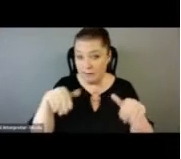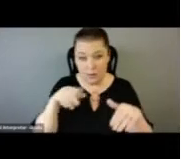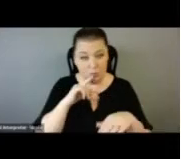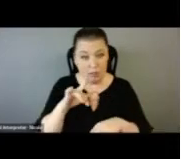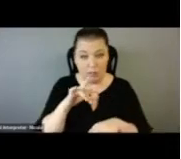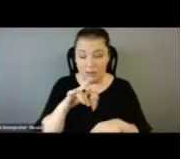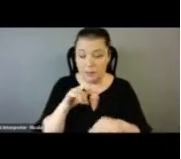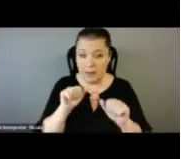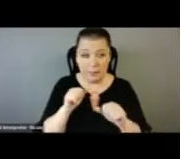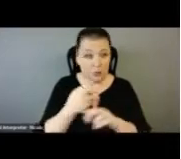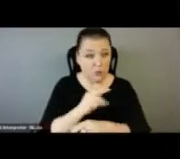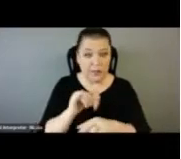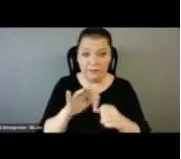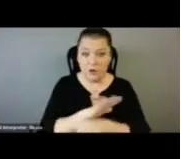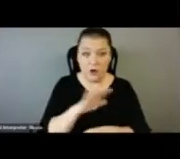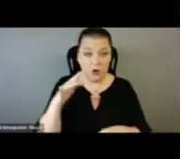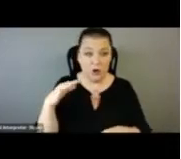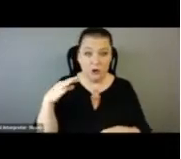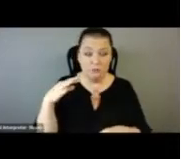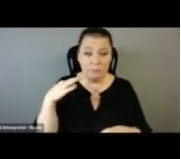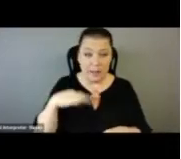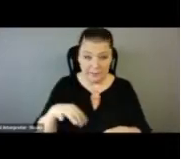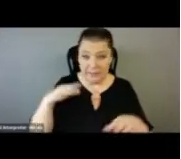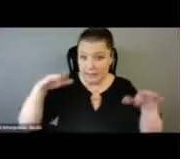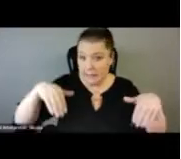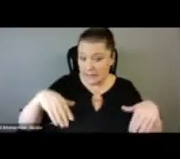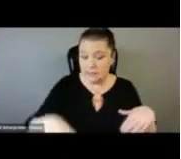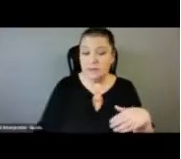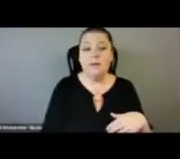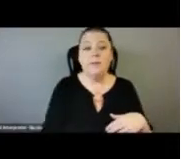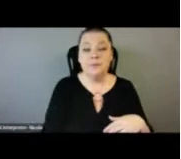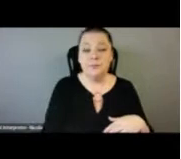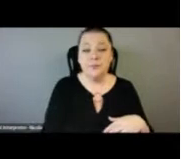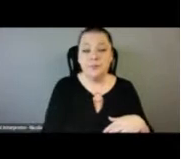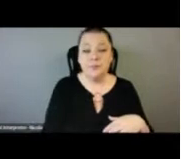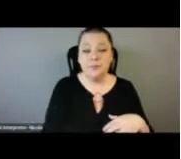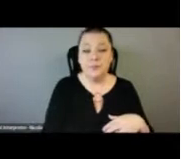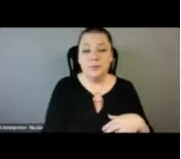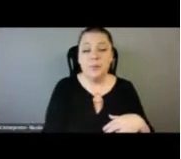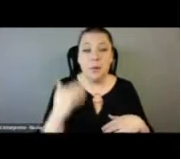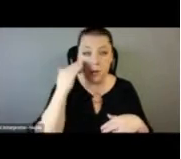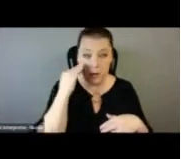advantage for this specific purpose yet, but we do know that that's available. And if we want